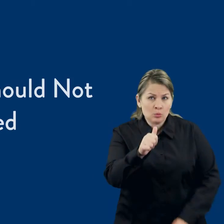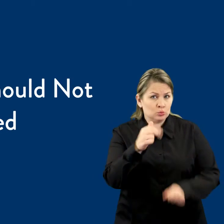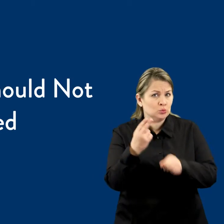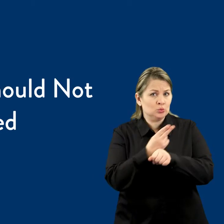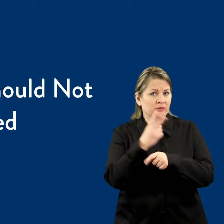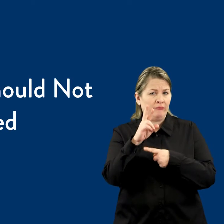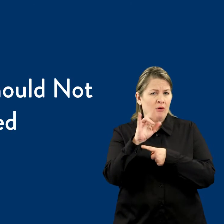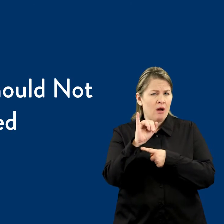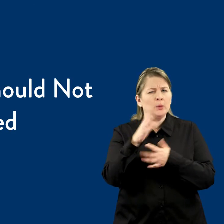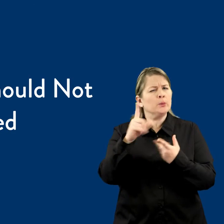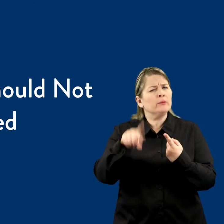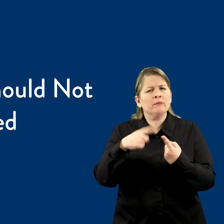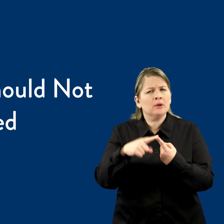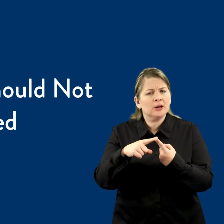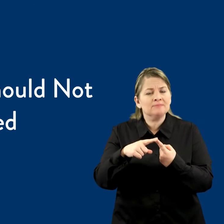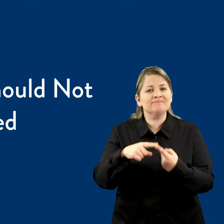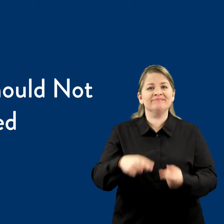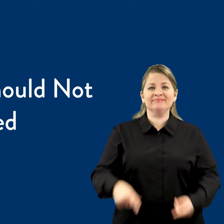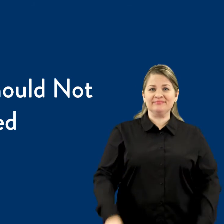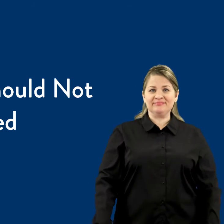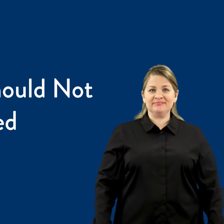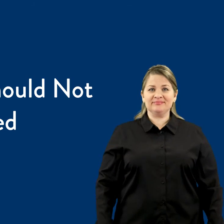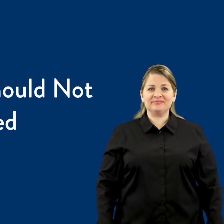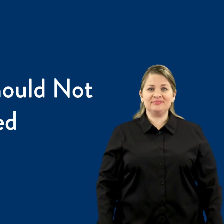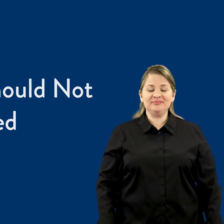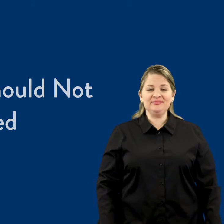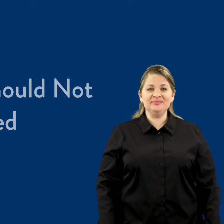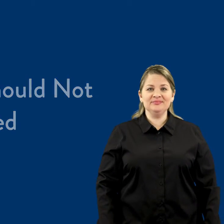When VRI should not be used.